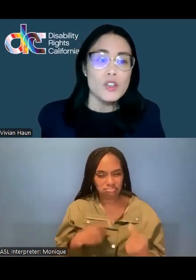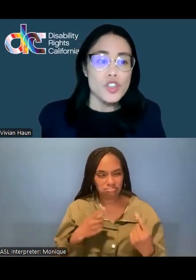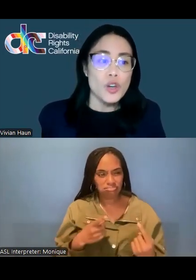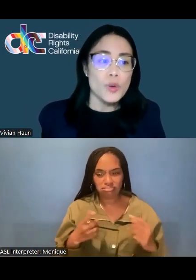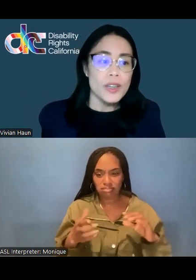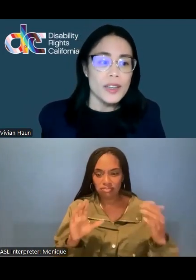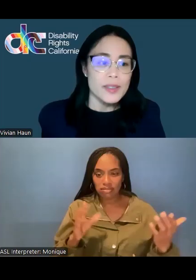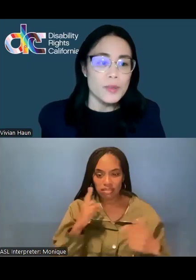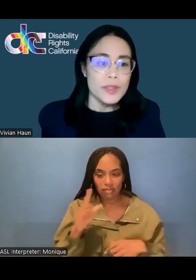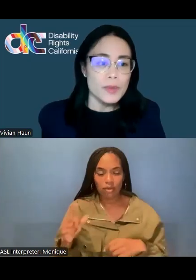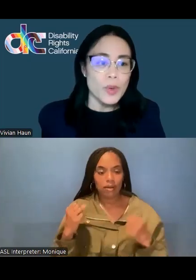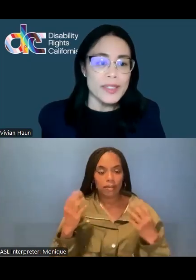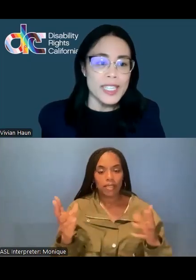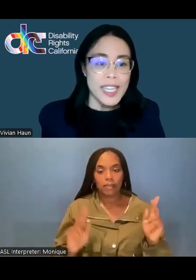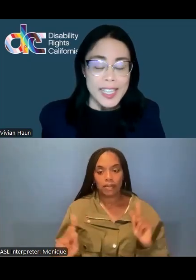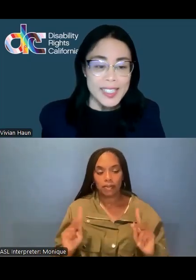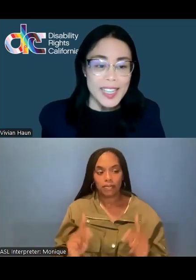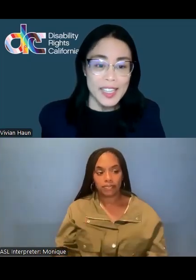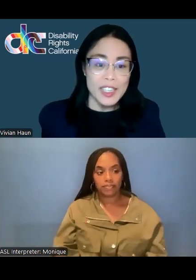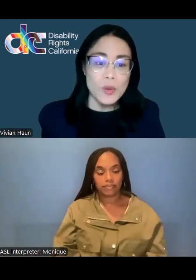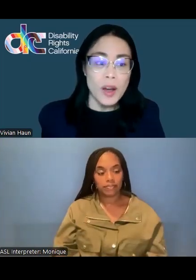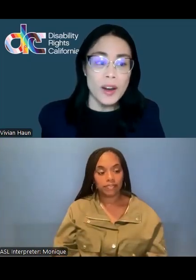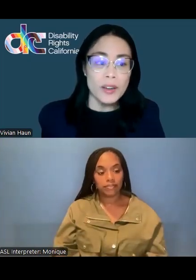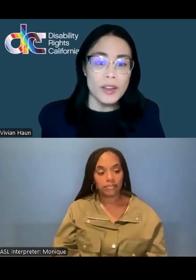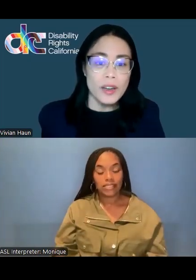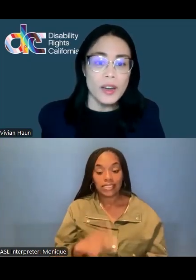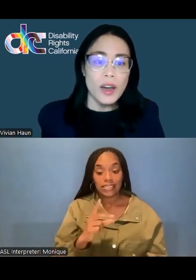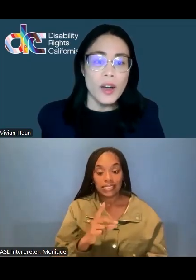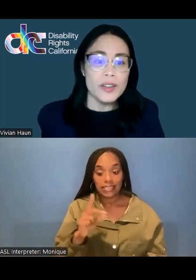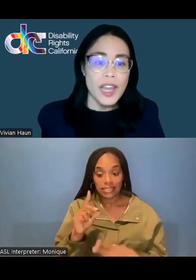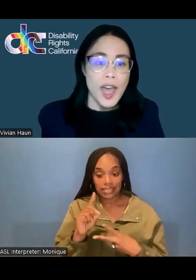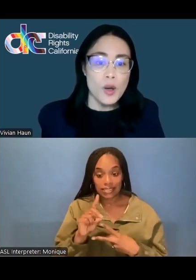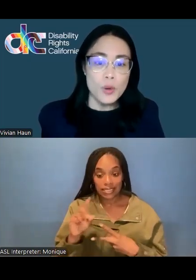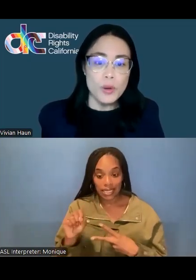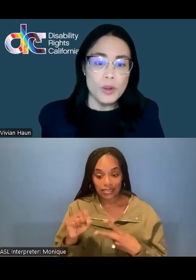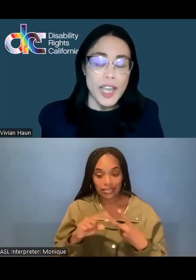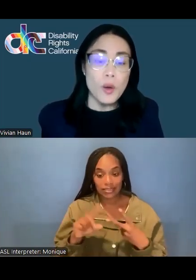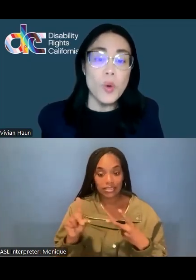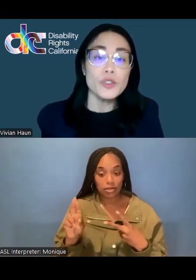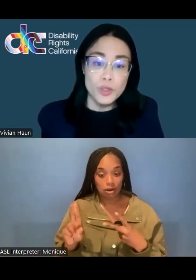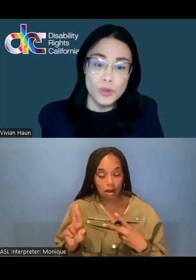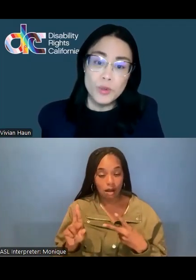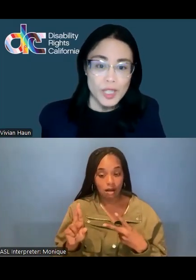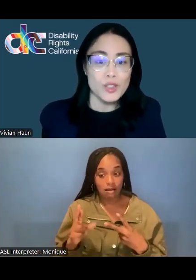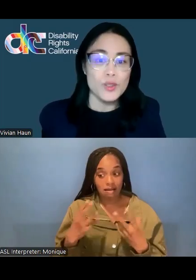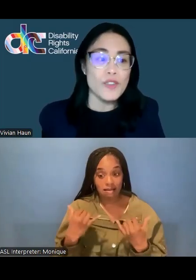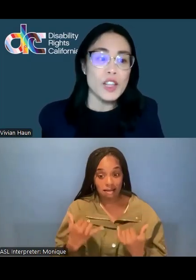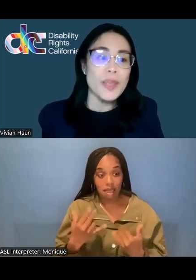So what DDS and DOR now want to do is to develop